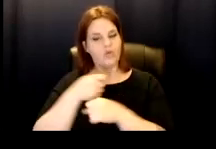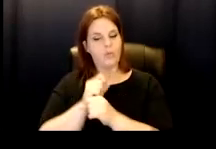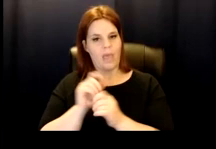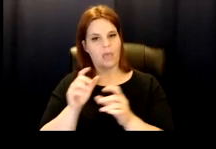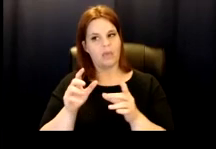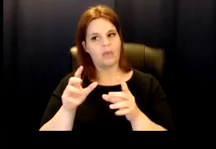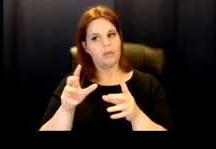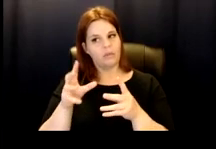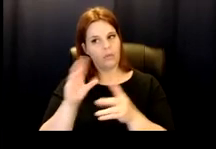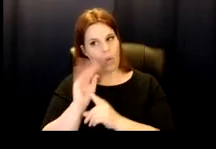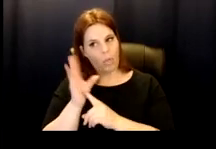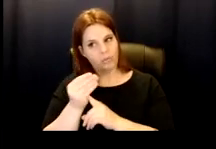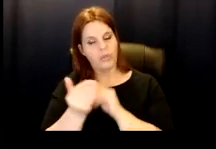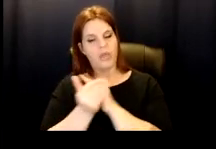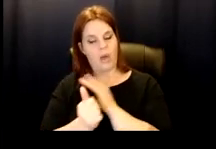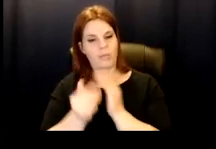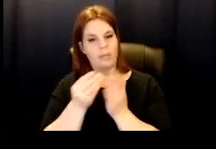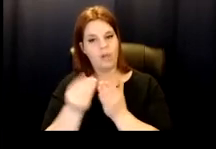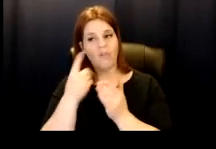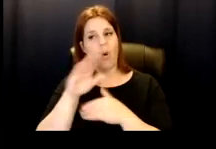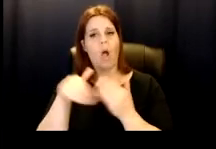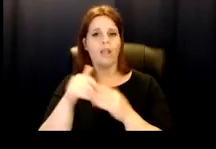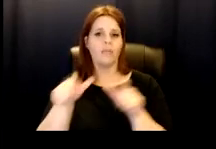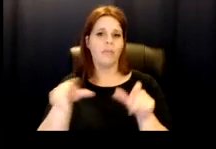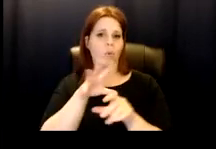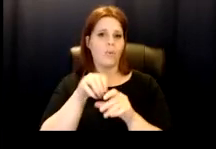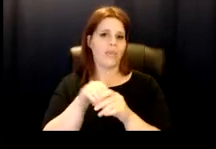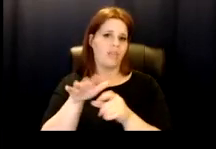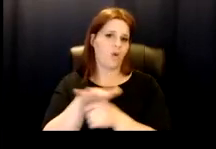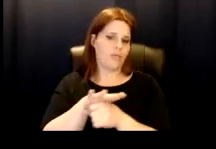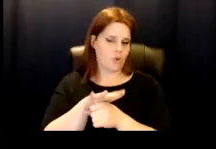for all of the people in their regions so I think you will be seeing even more of that